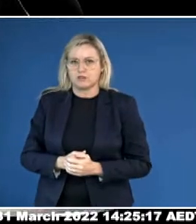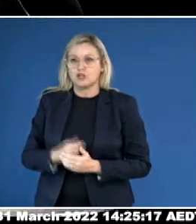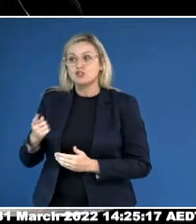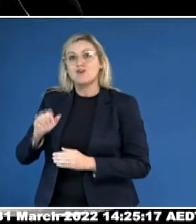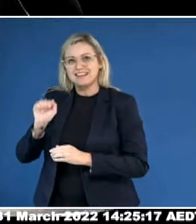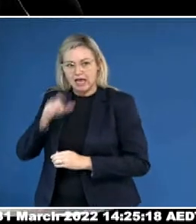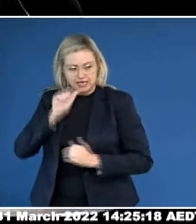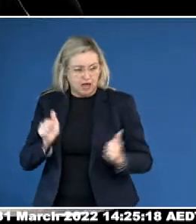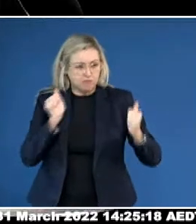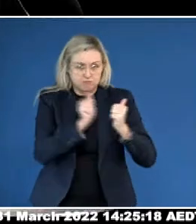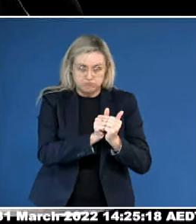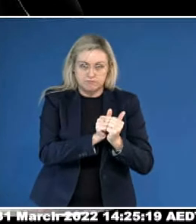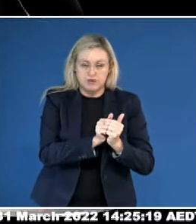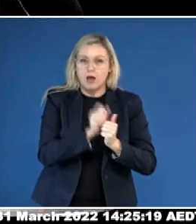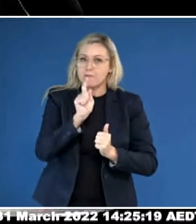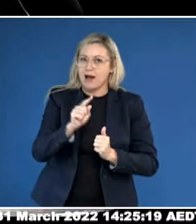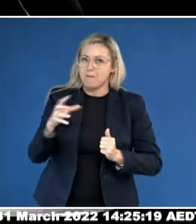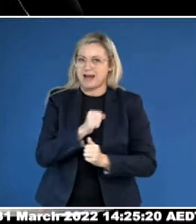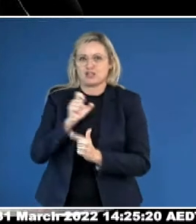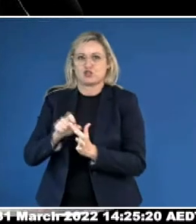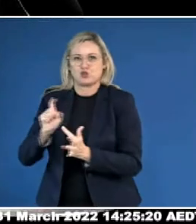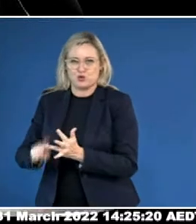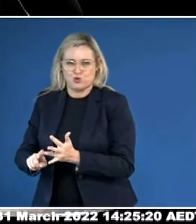So - in the domestic setting.